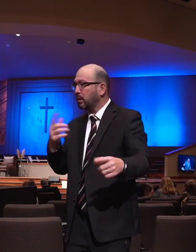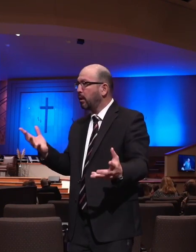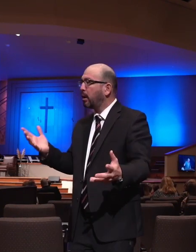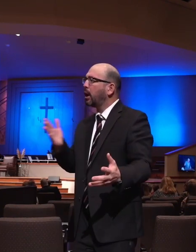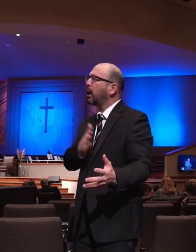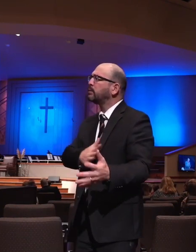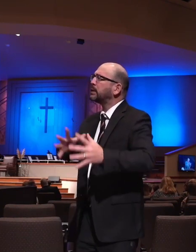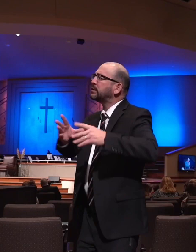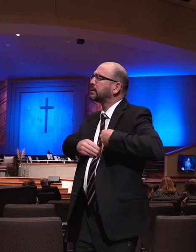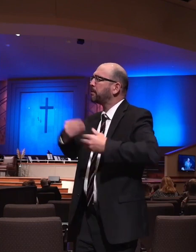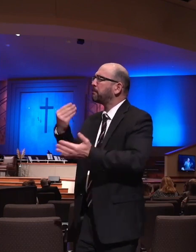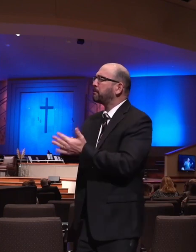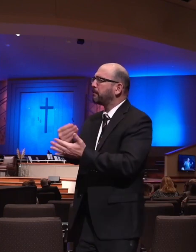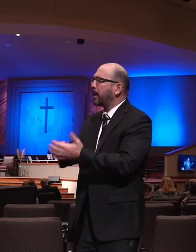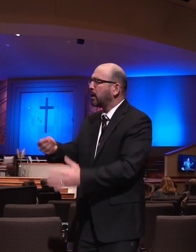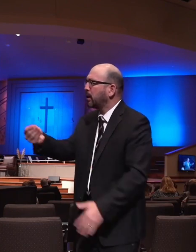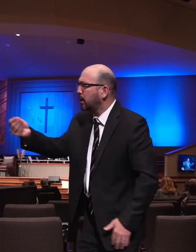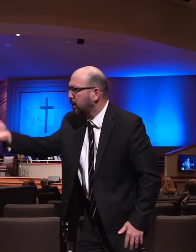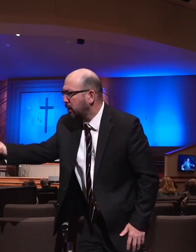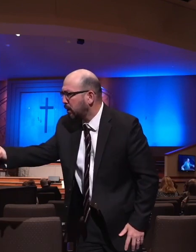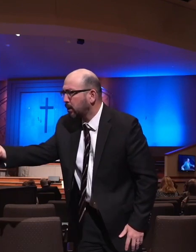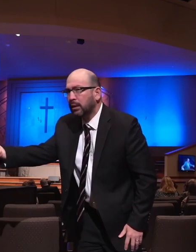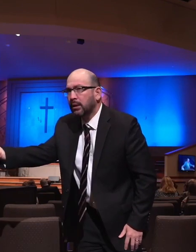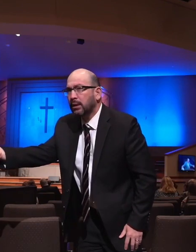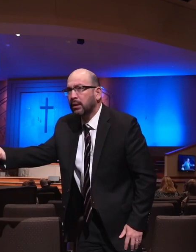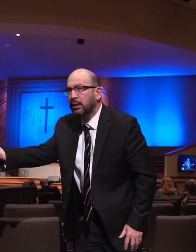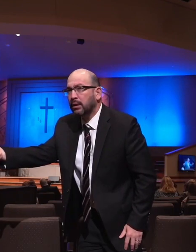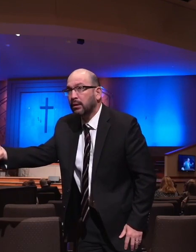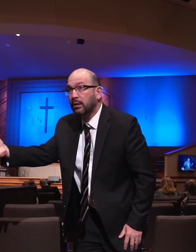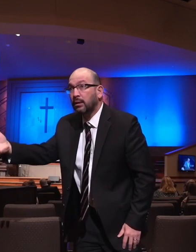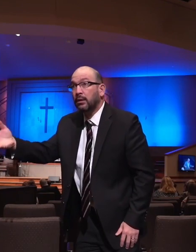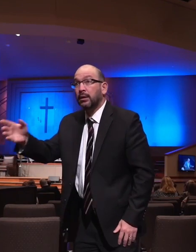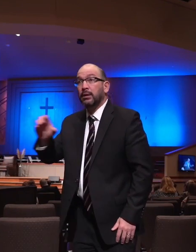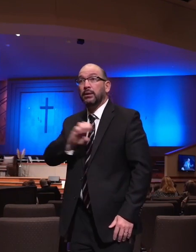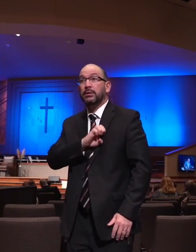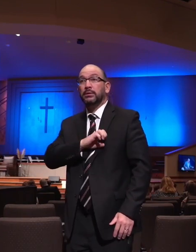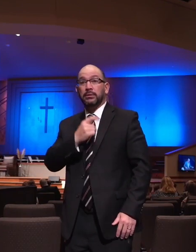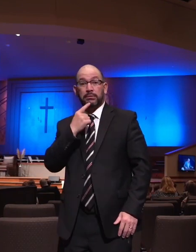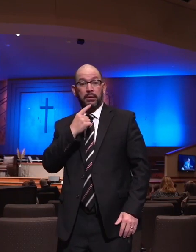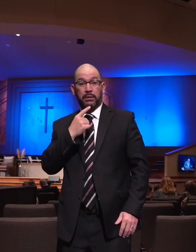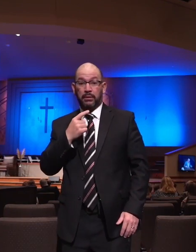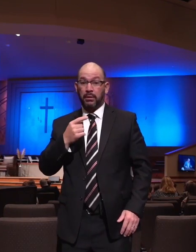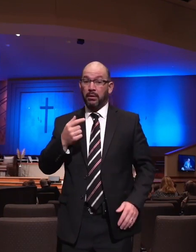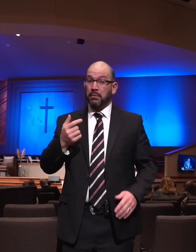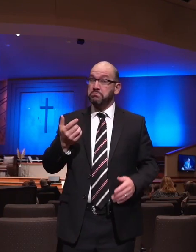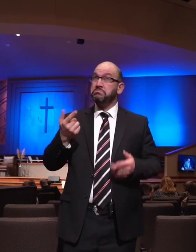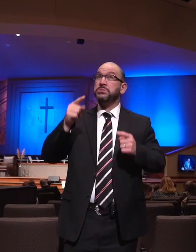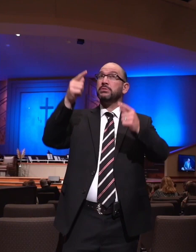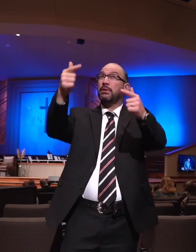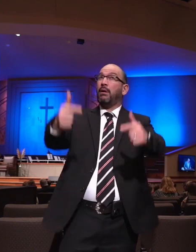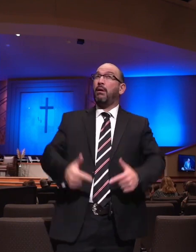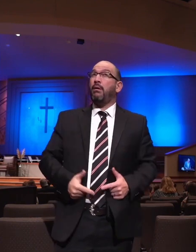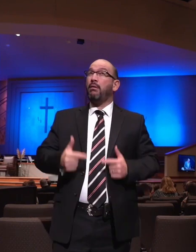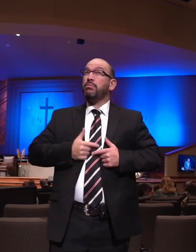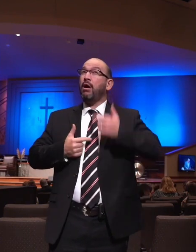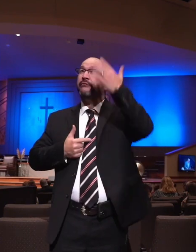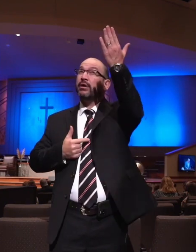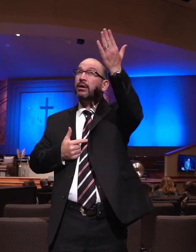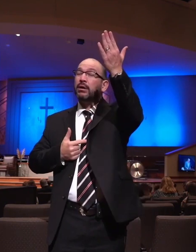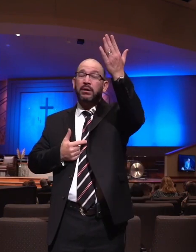thy servant but he said as the Lord liveth before whom I stand I will